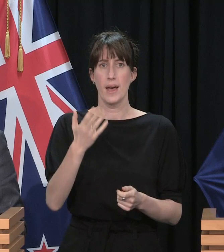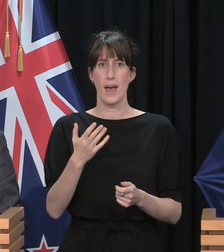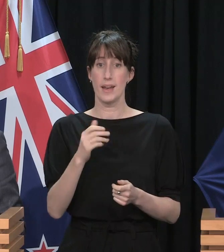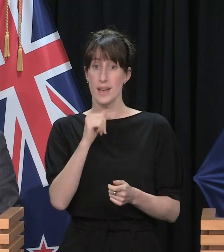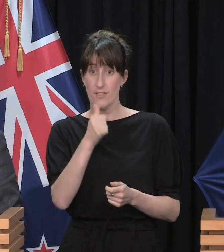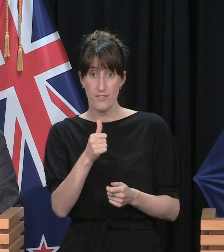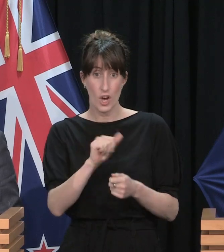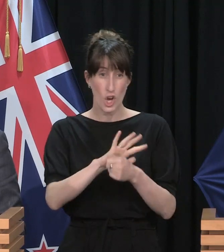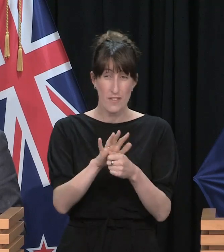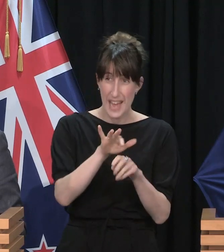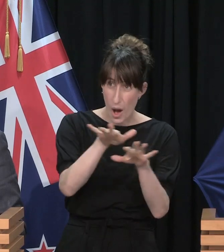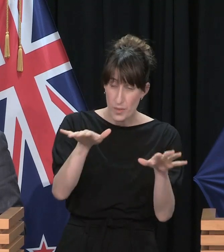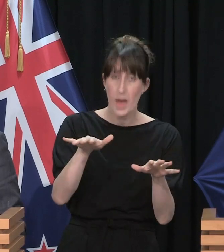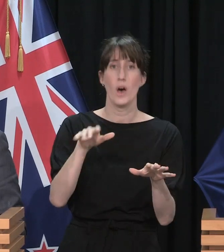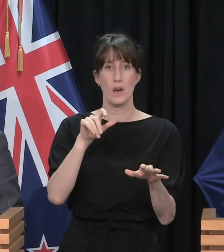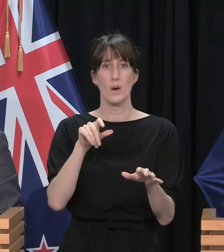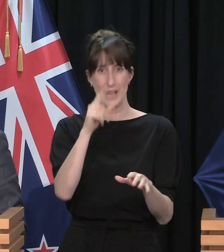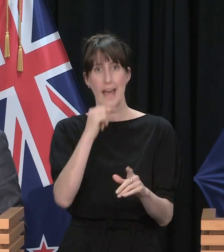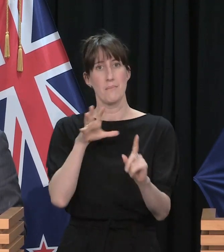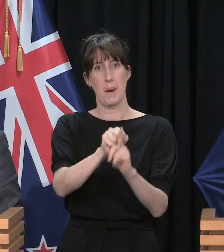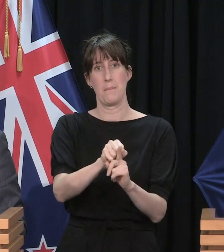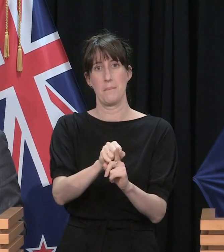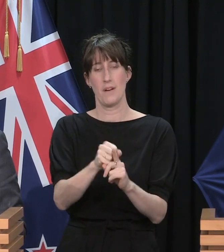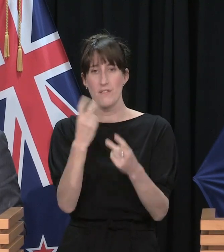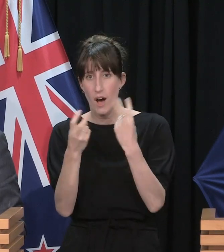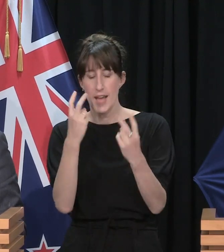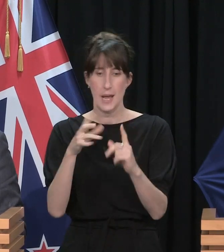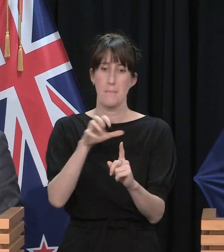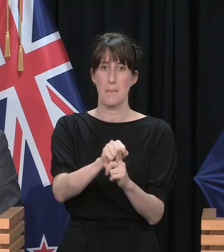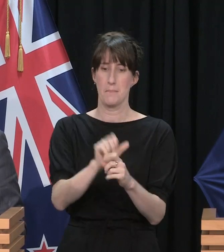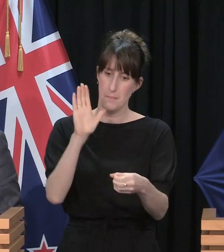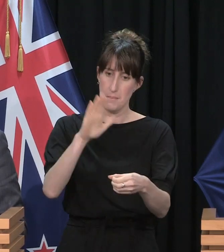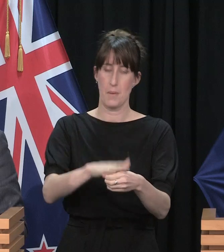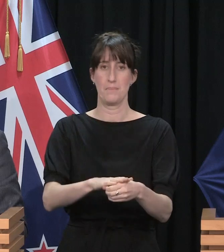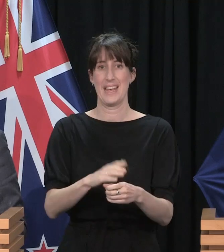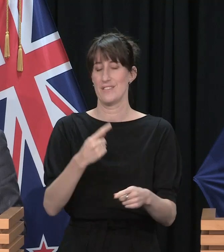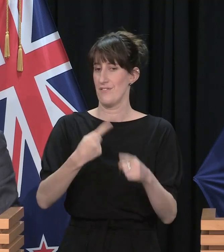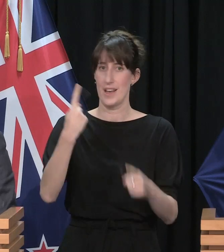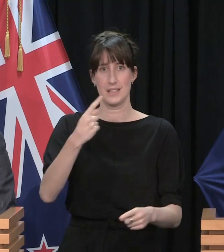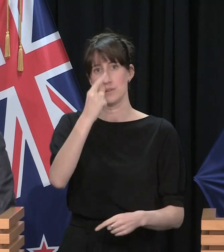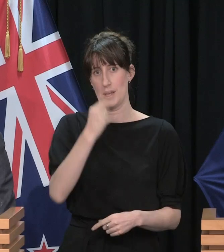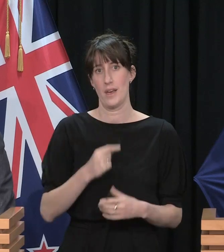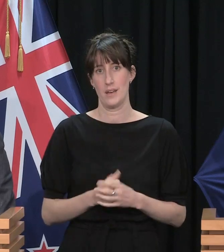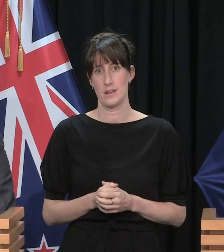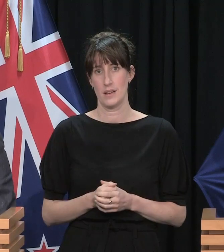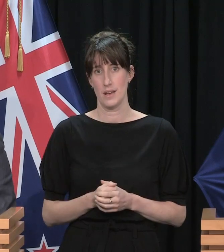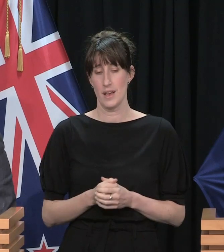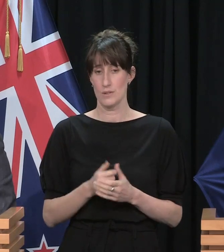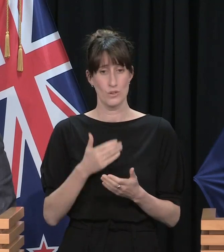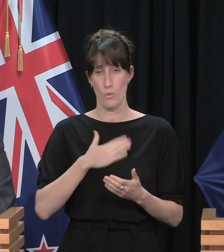making sure that we're keeping our testing numbers up and that we're identifying any